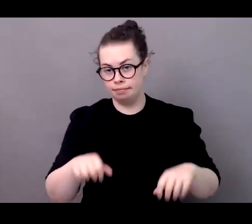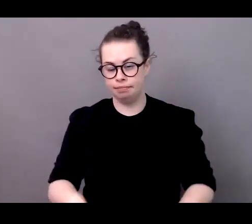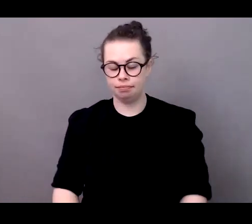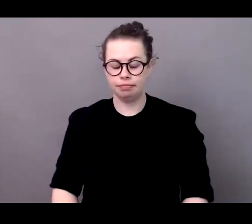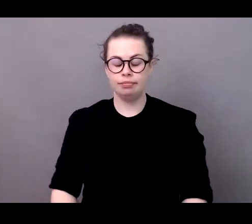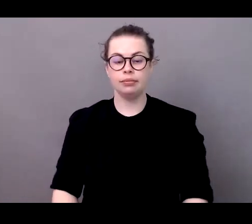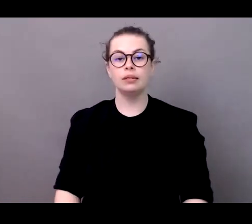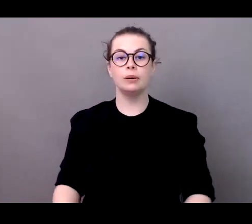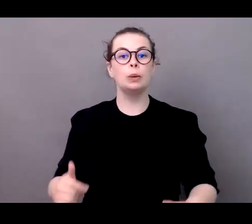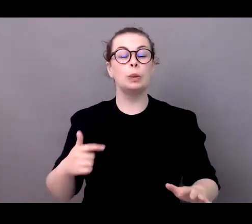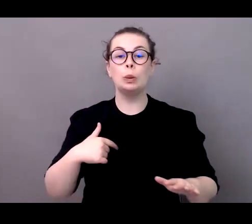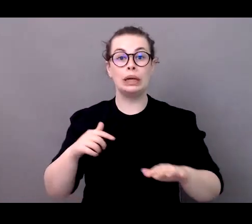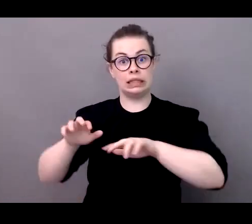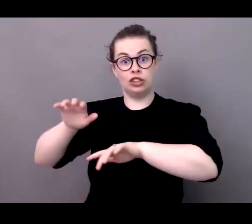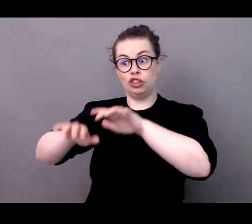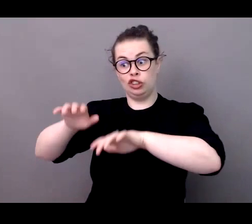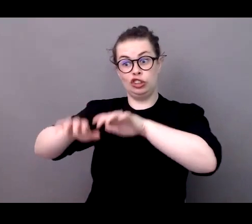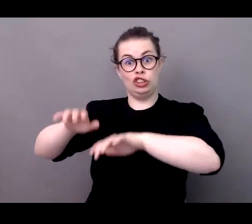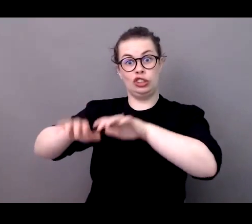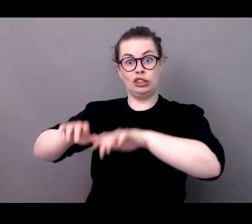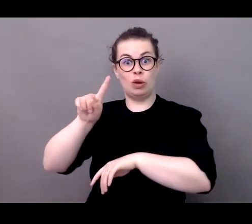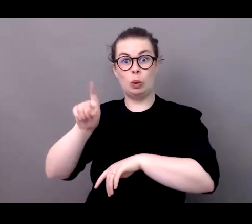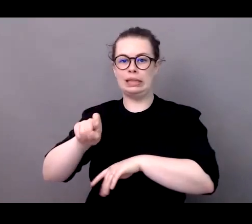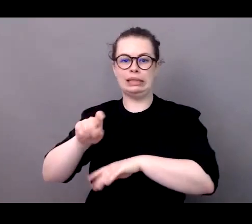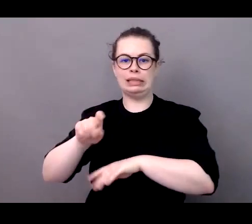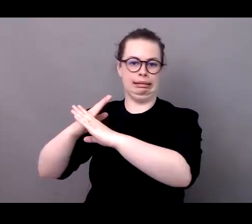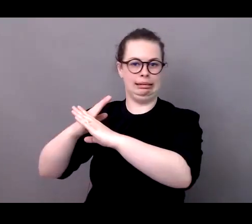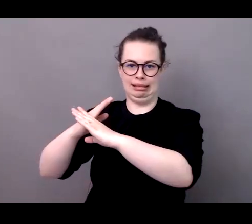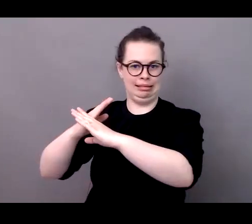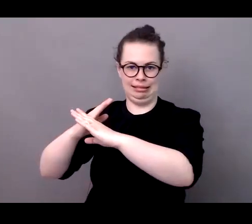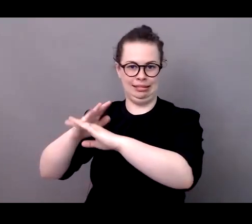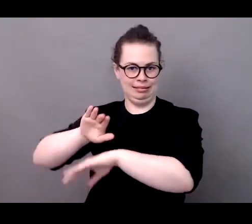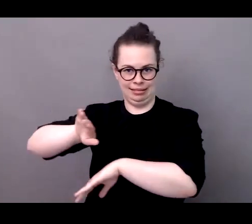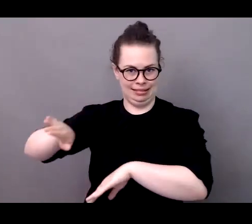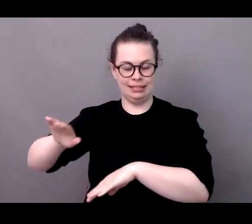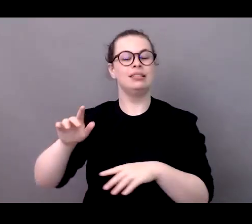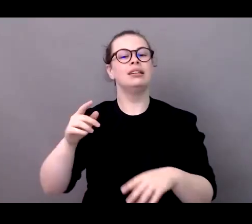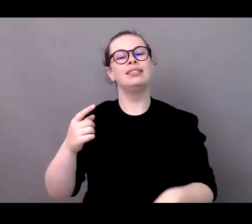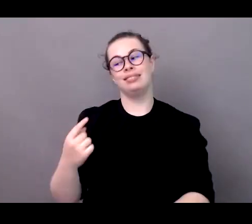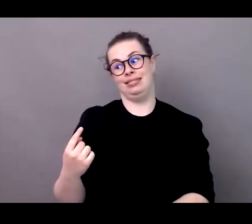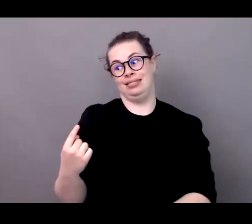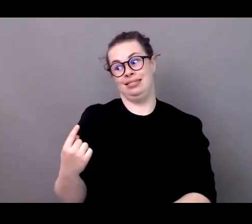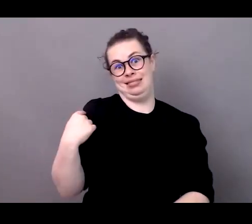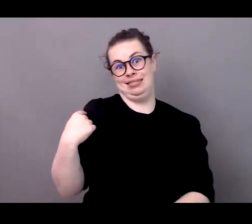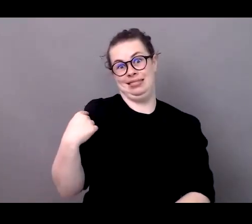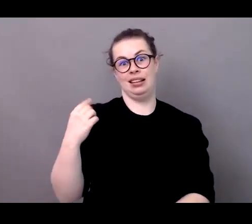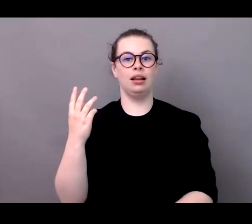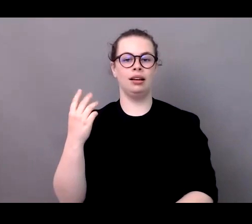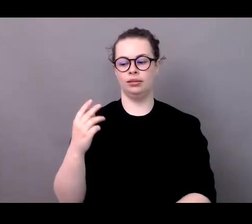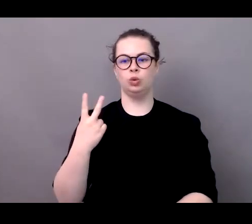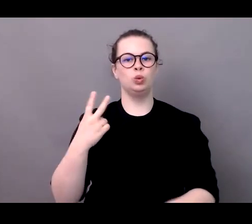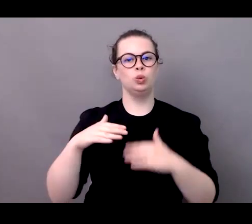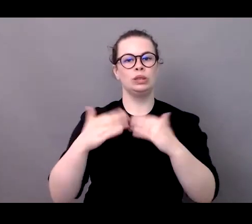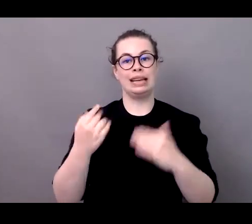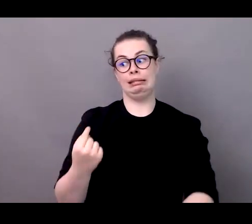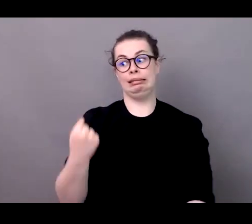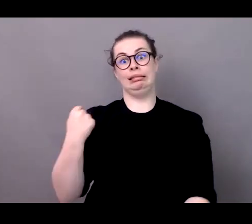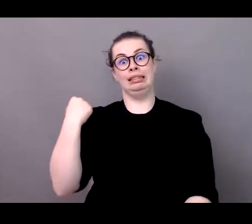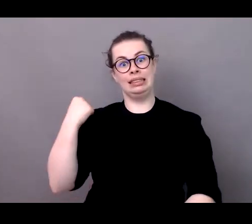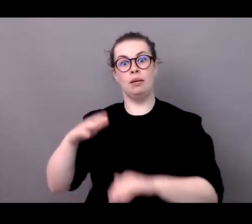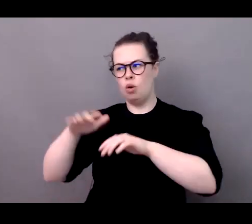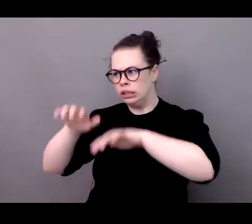avoid using the chat for questions this time, a reverse situation on Wednesday. This time,